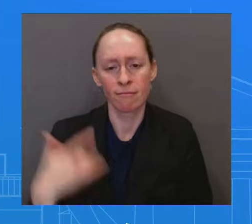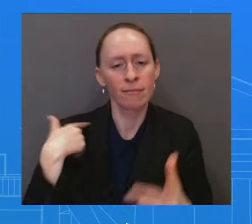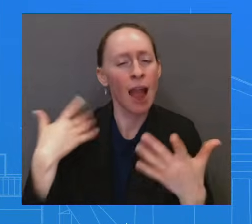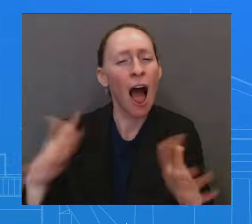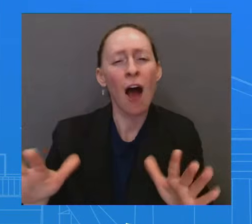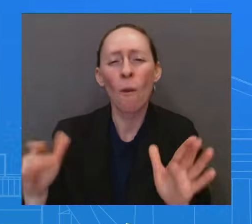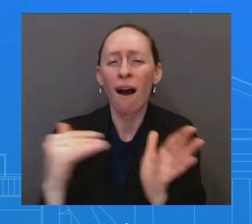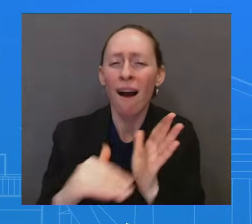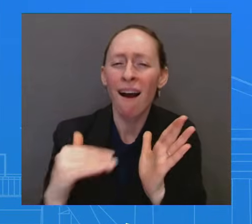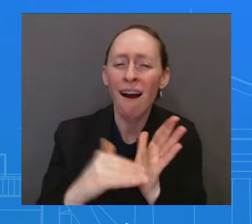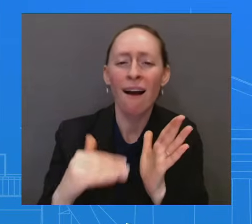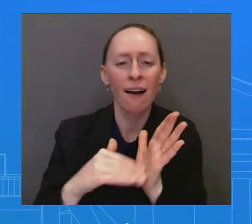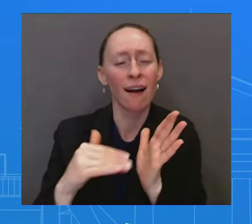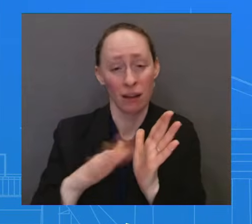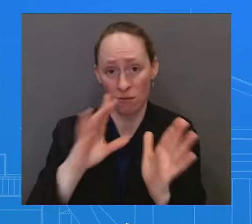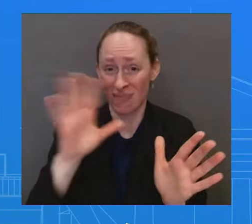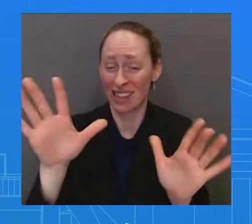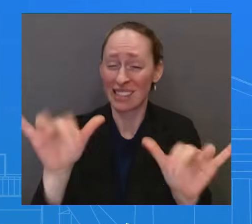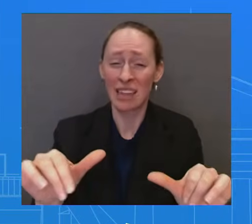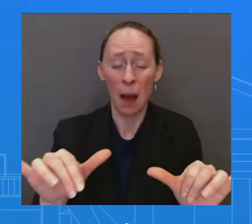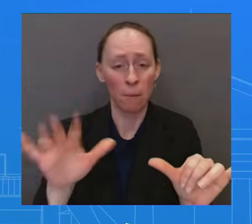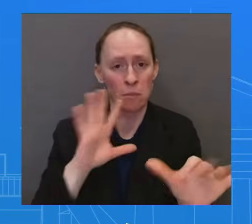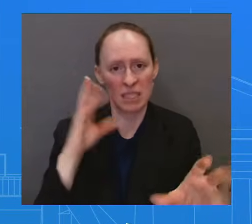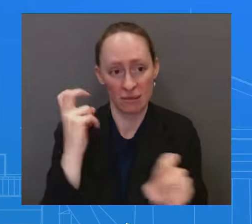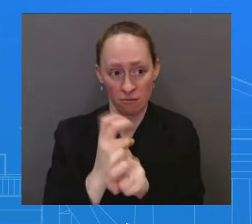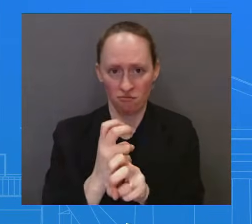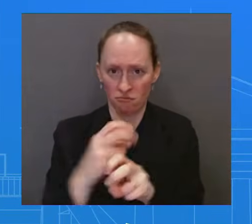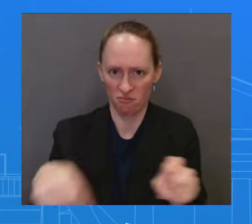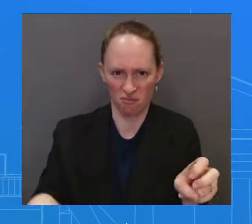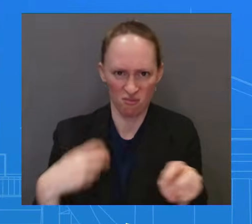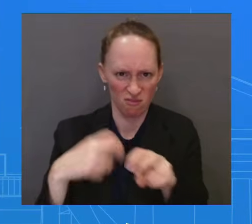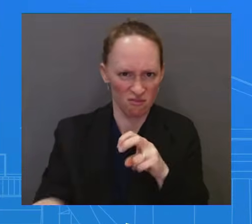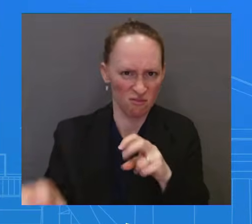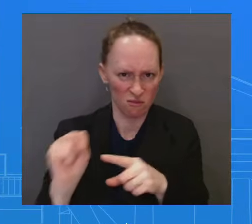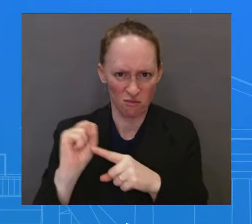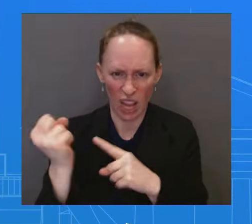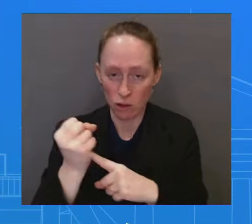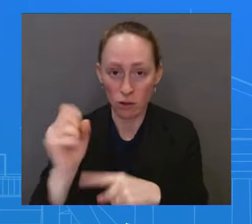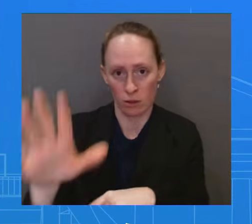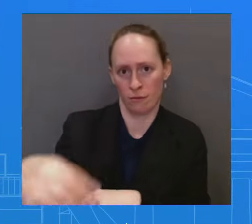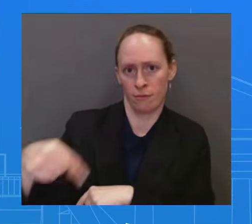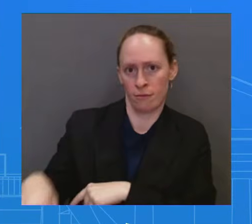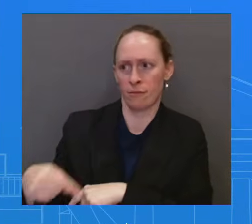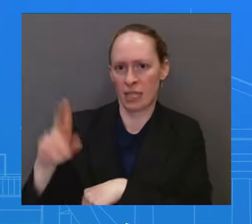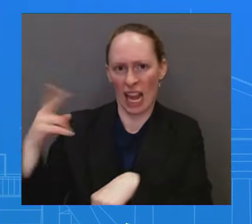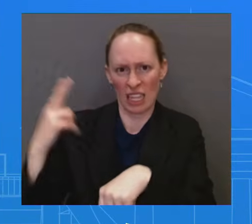firmly and foremost in mind. But he also has an obligation as President of the United States